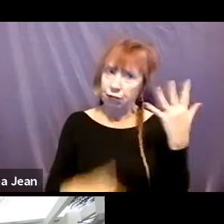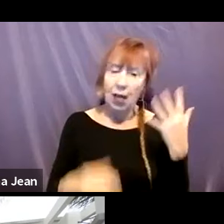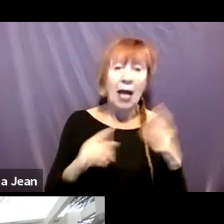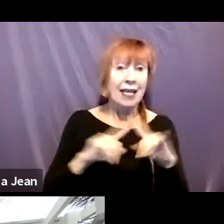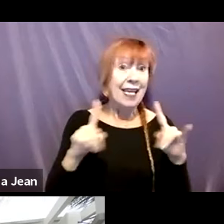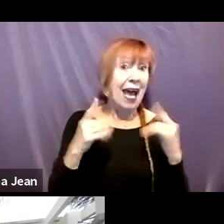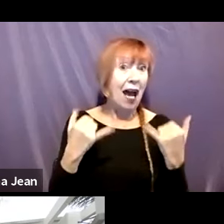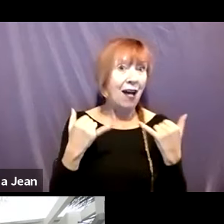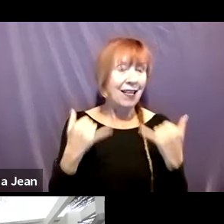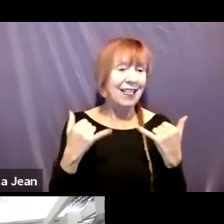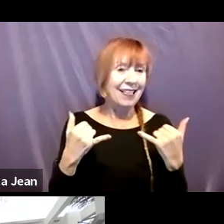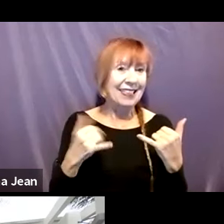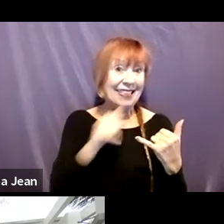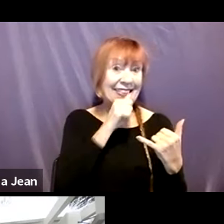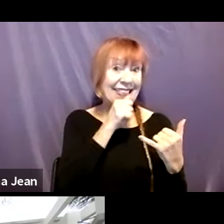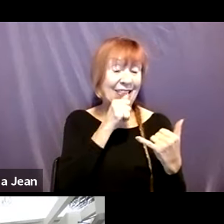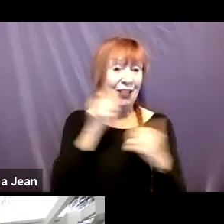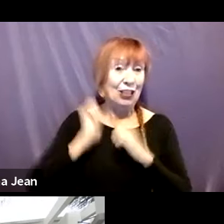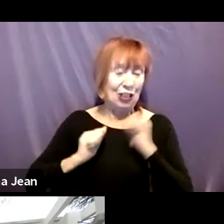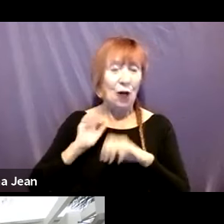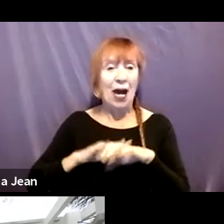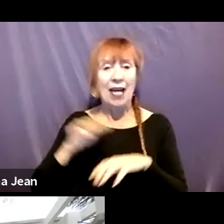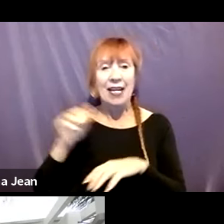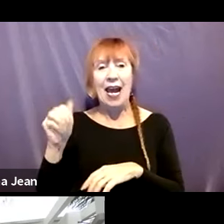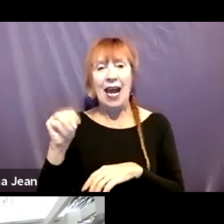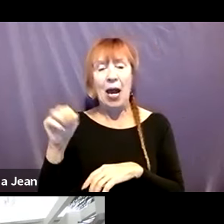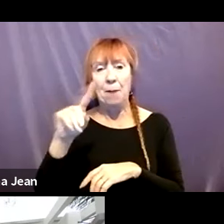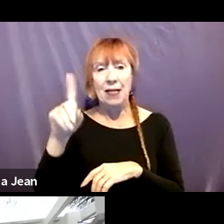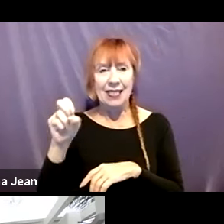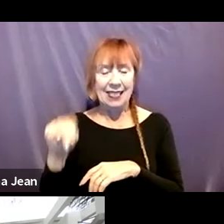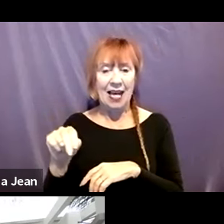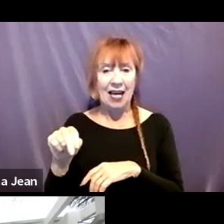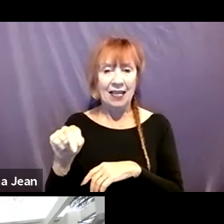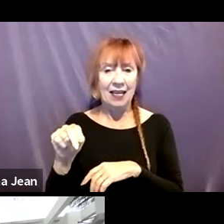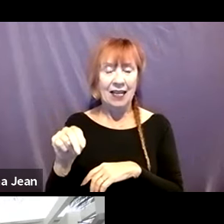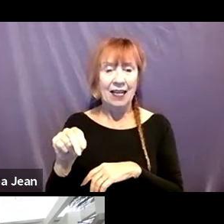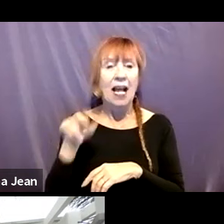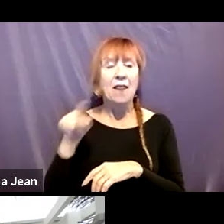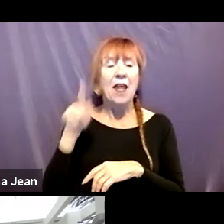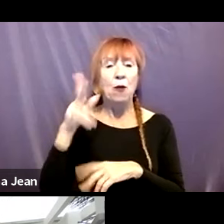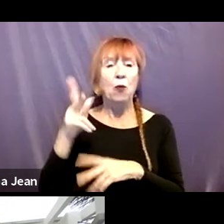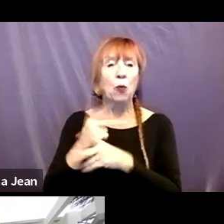another big show on Amazon they're looking at writing, or producing an after show.